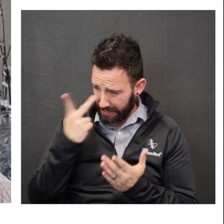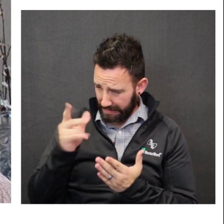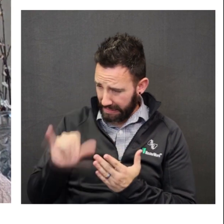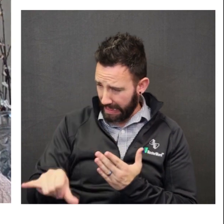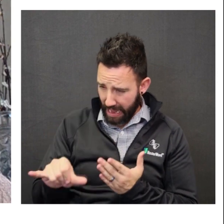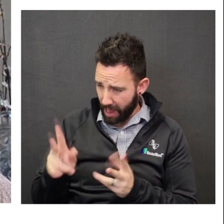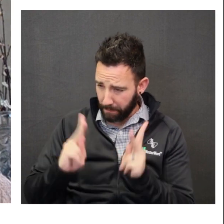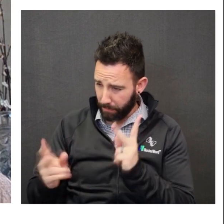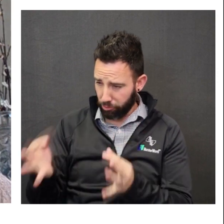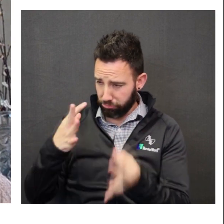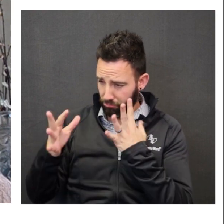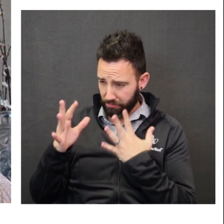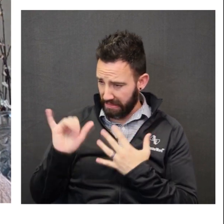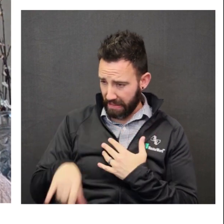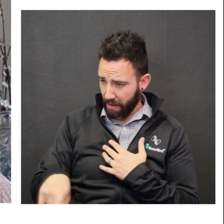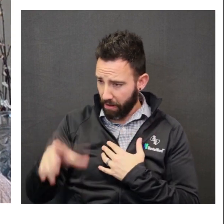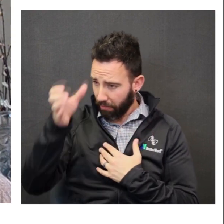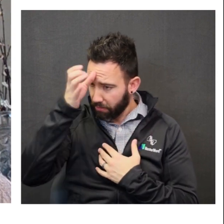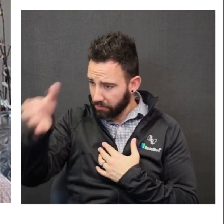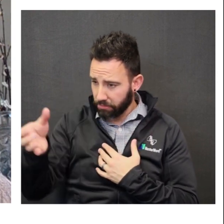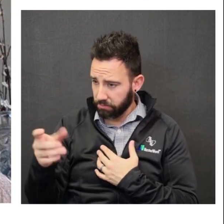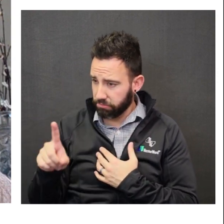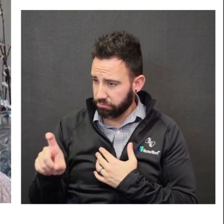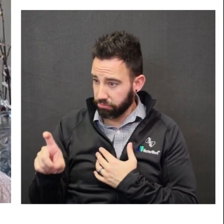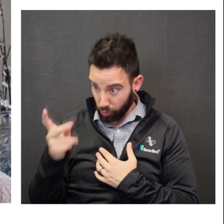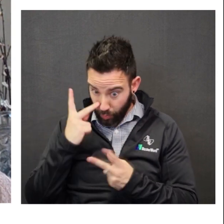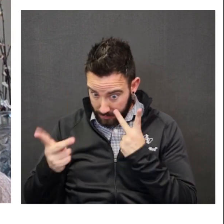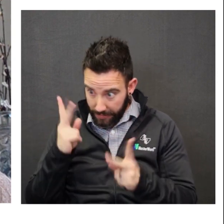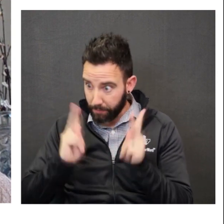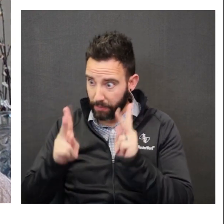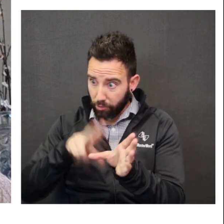communication? What's your perspective? Do you see people